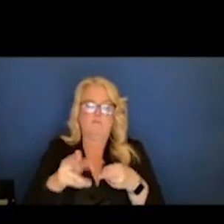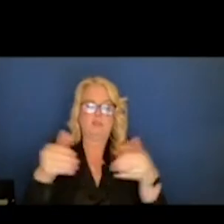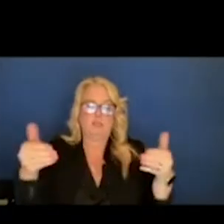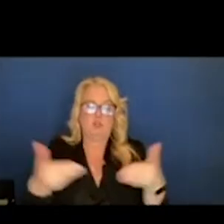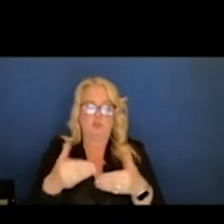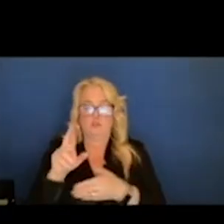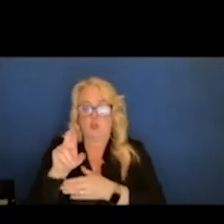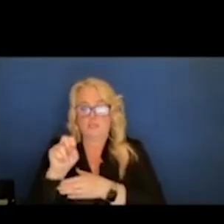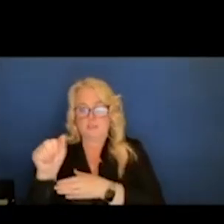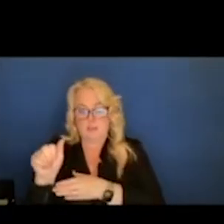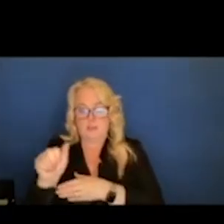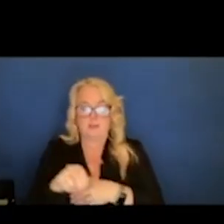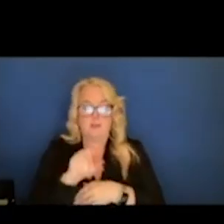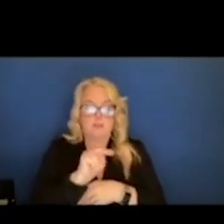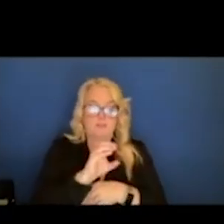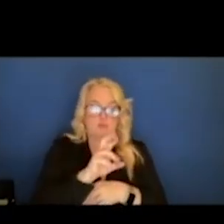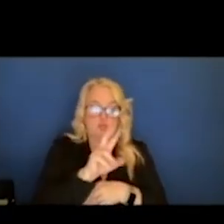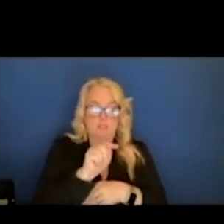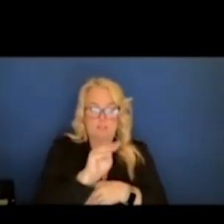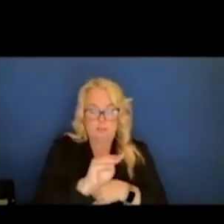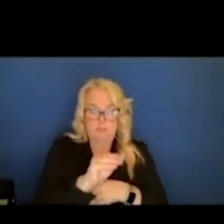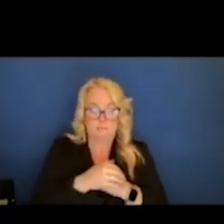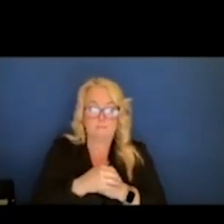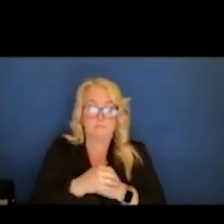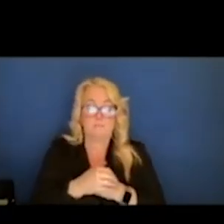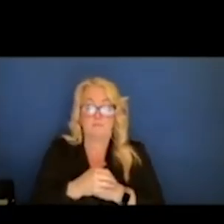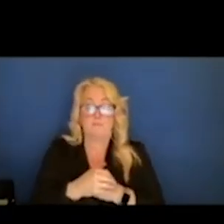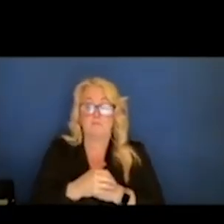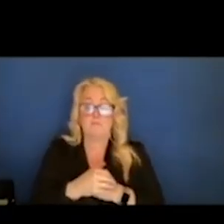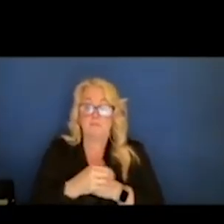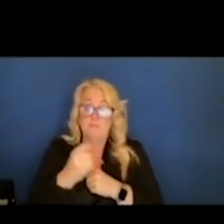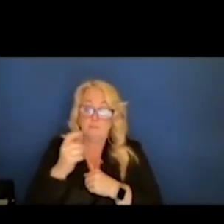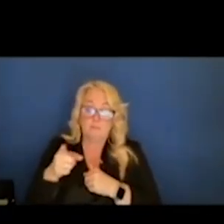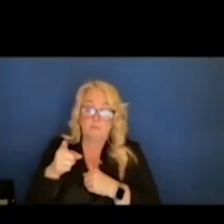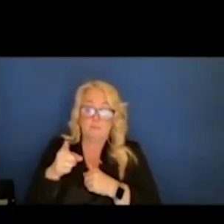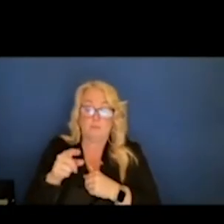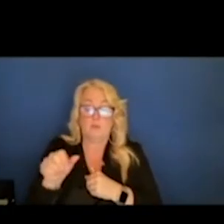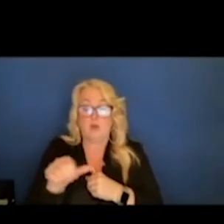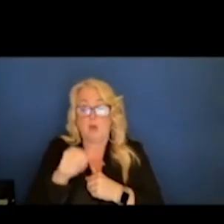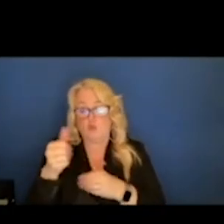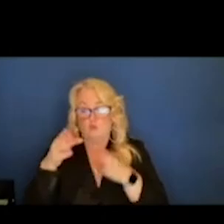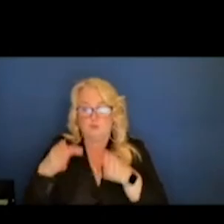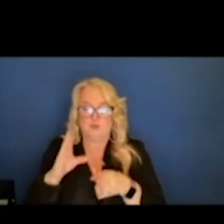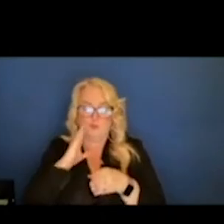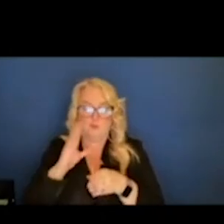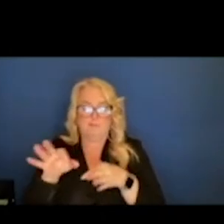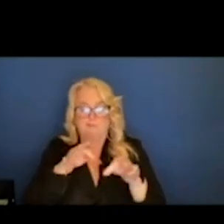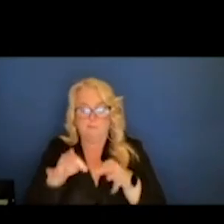the NCRTM. Cass will be sharing more information about RSA a little later in the webinar, offering